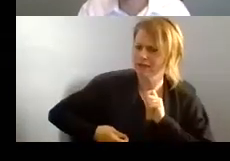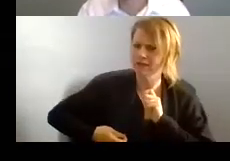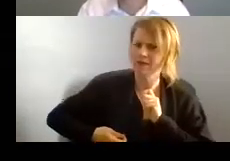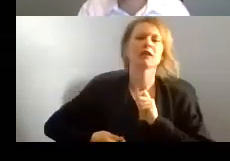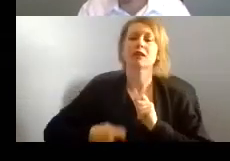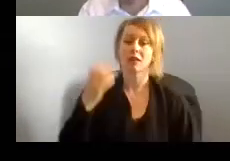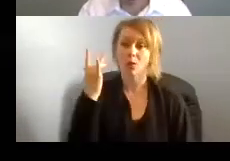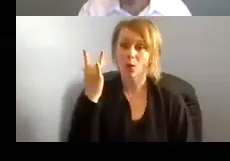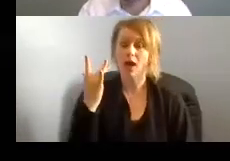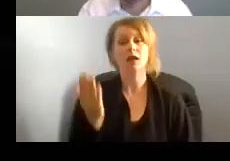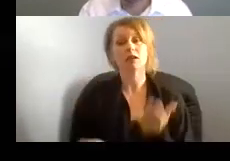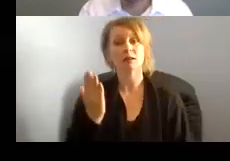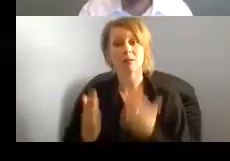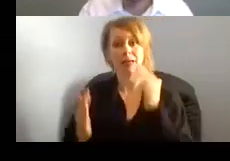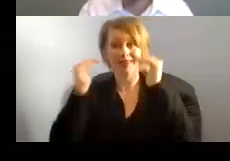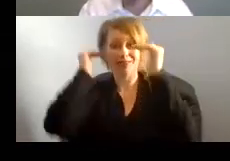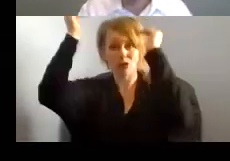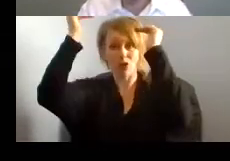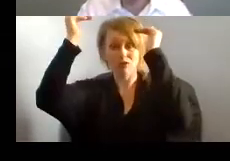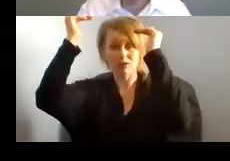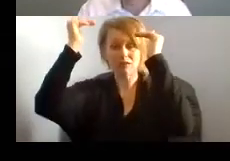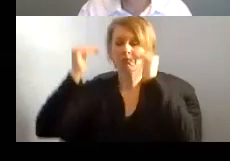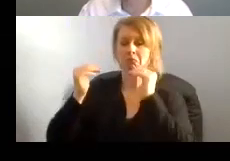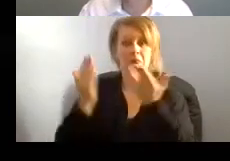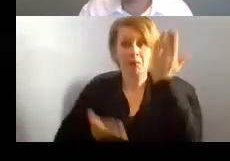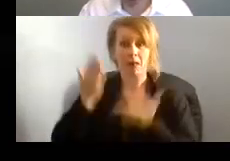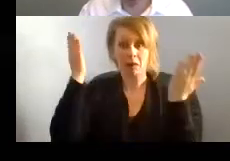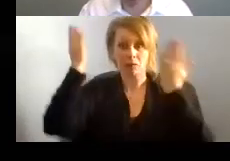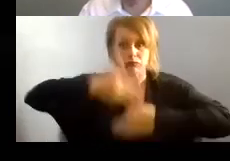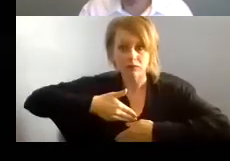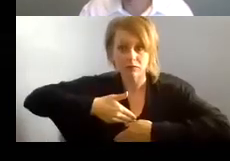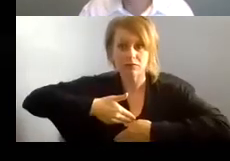communicate unwittingly to children that death is not to be openly discussed.